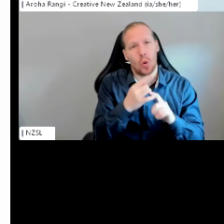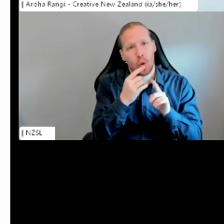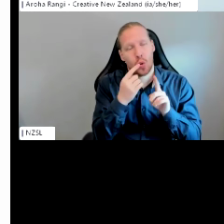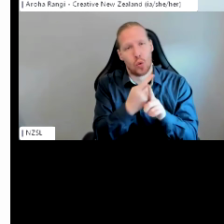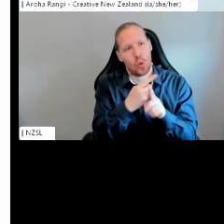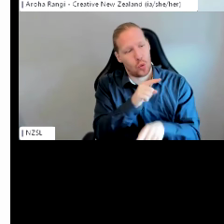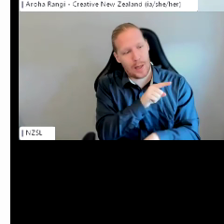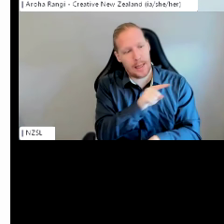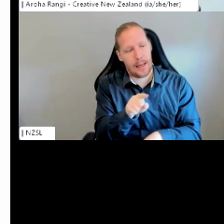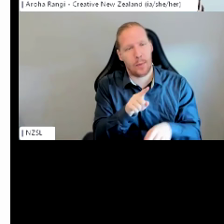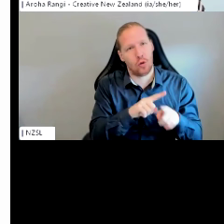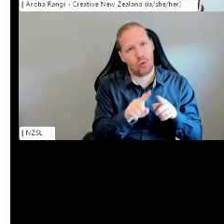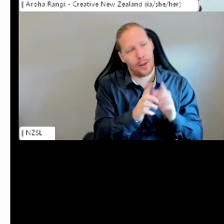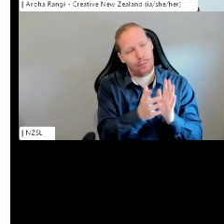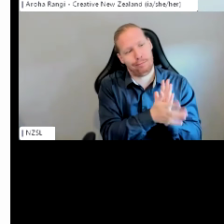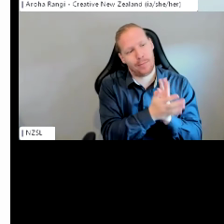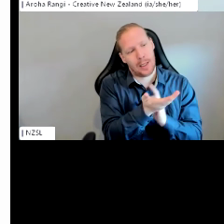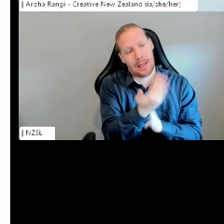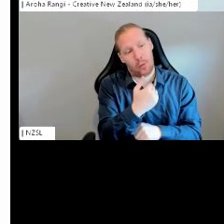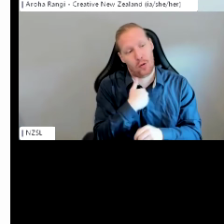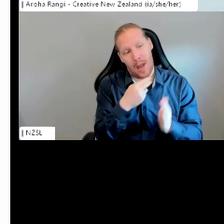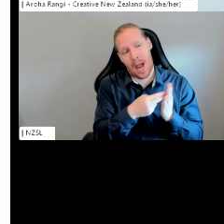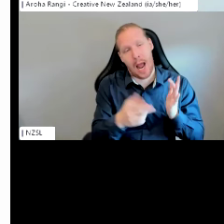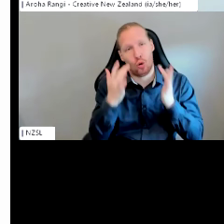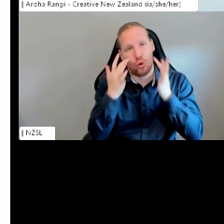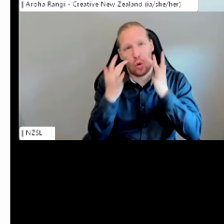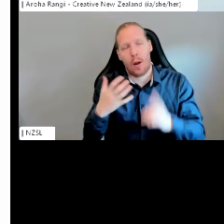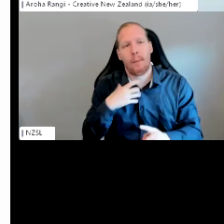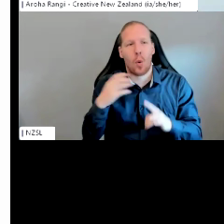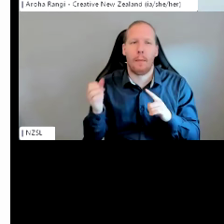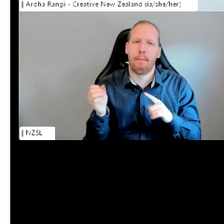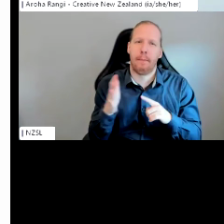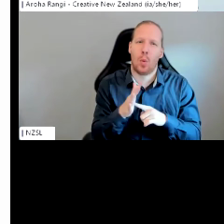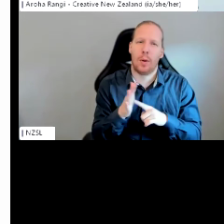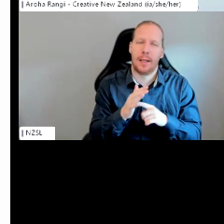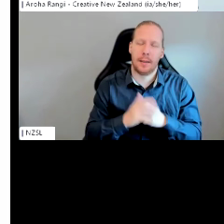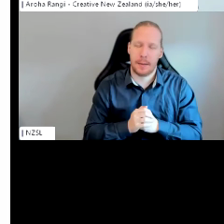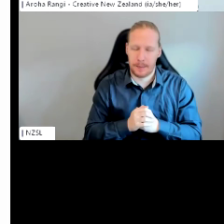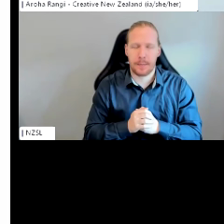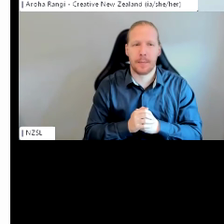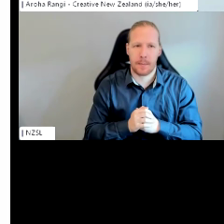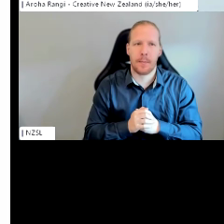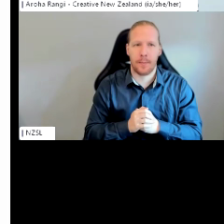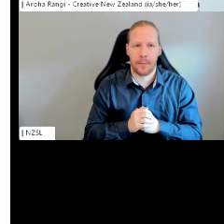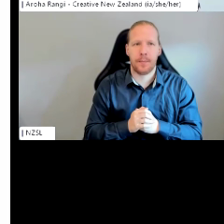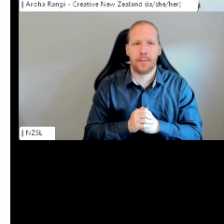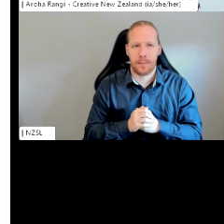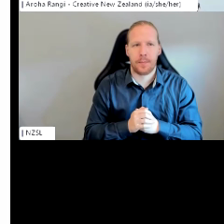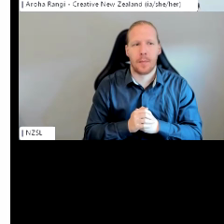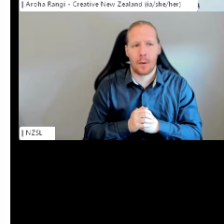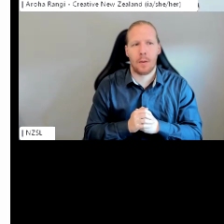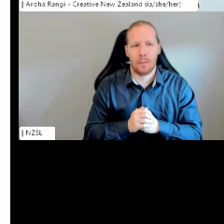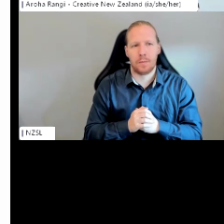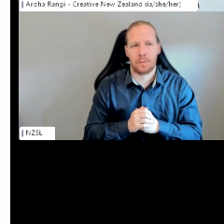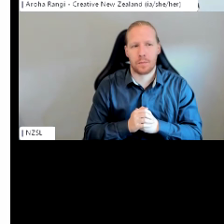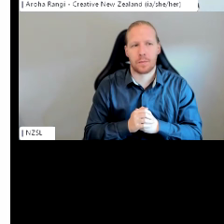and more important. If you um if you don't want to see your your attendance numbers drop, um there's